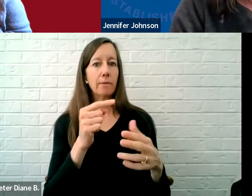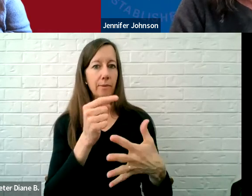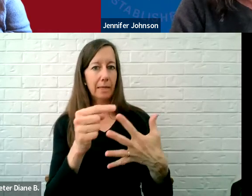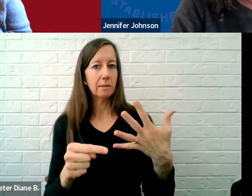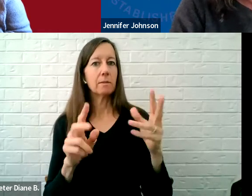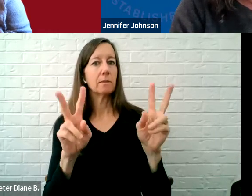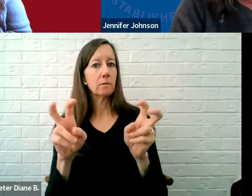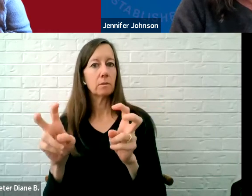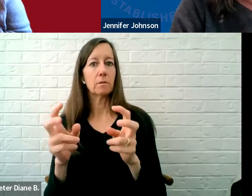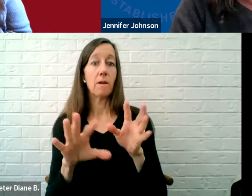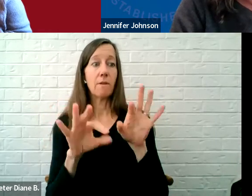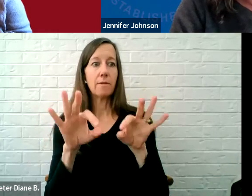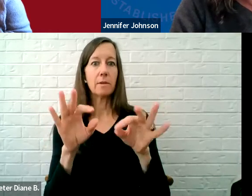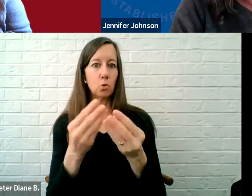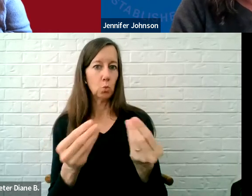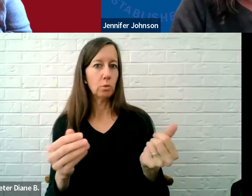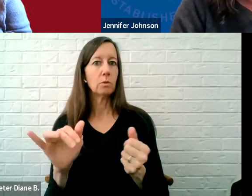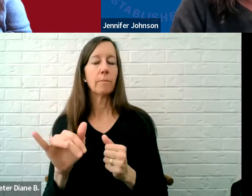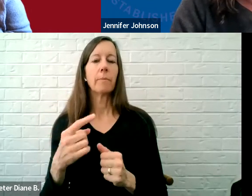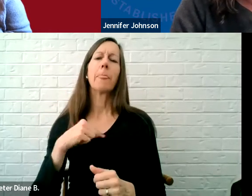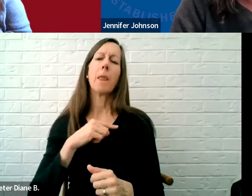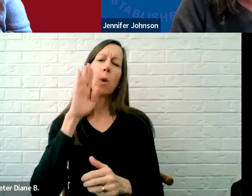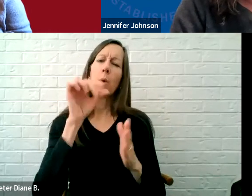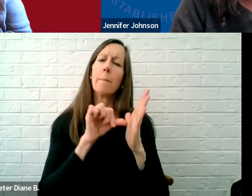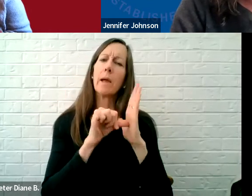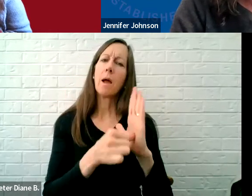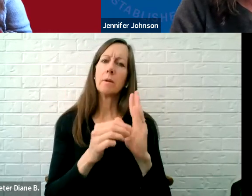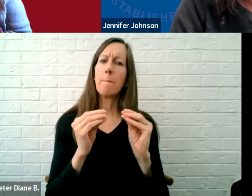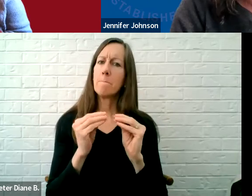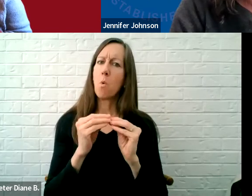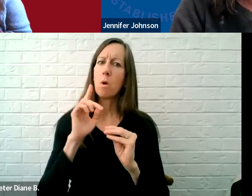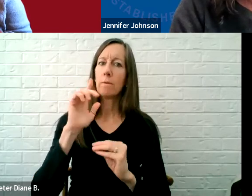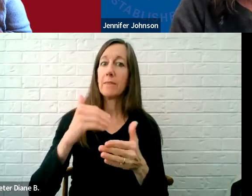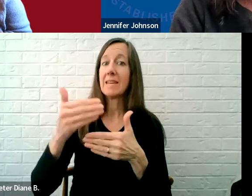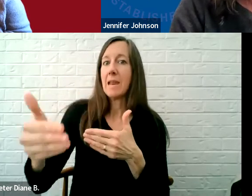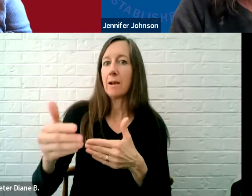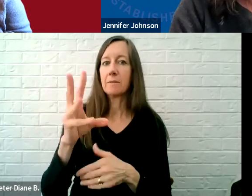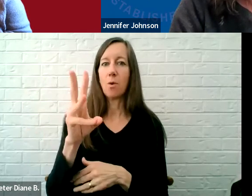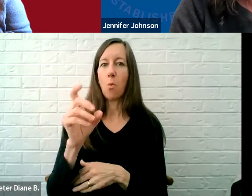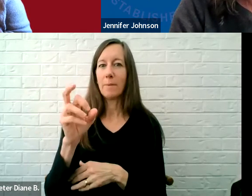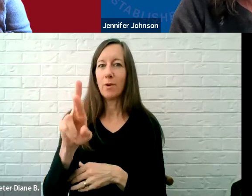And again, we're going to be highlighting more of those in our subsequent webinar, so I hope you can join us, for for those.